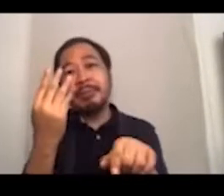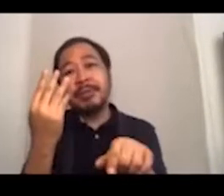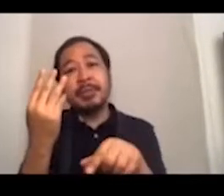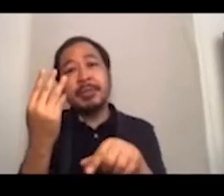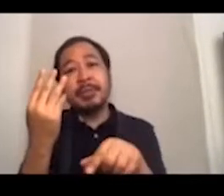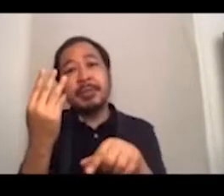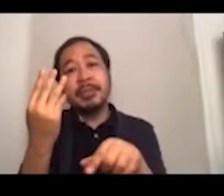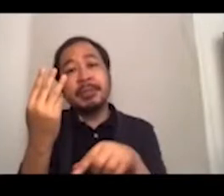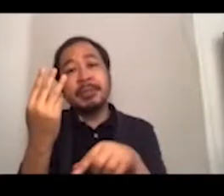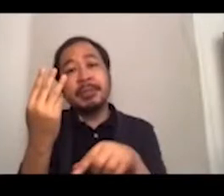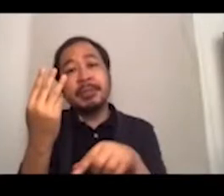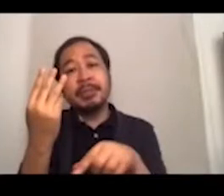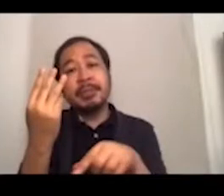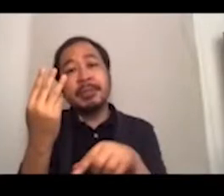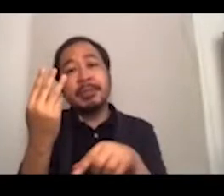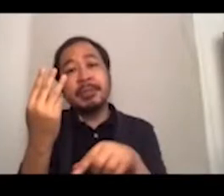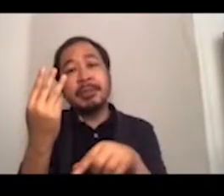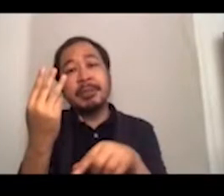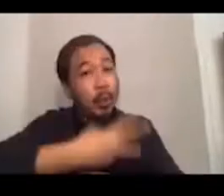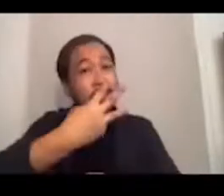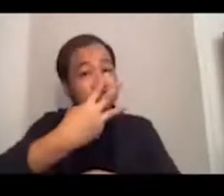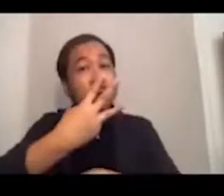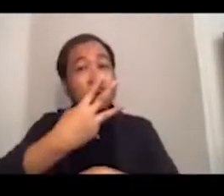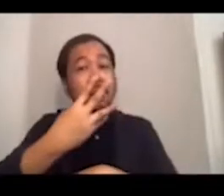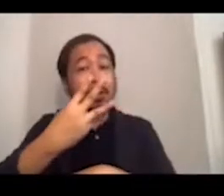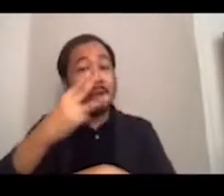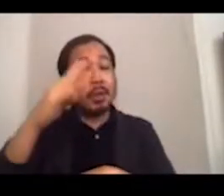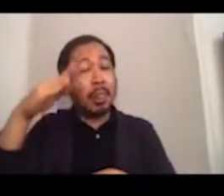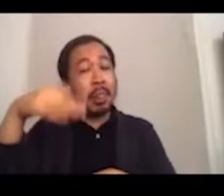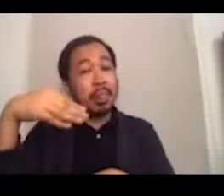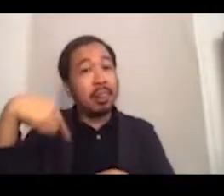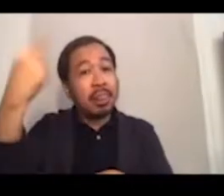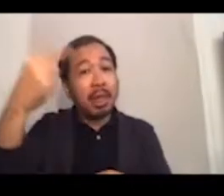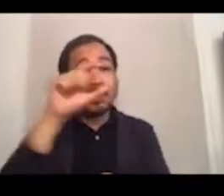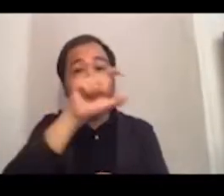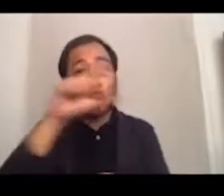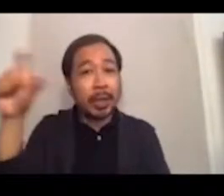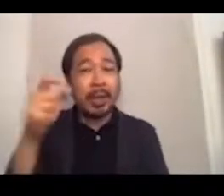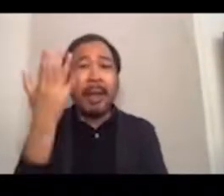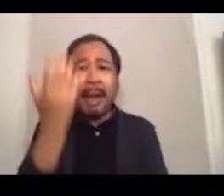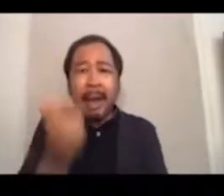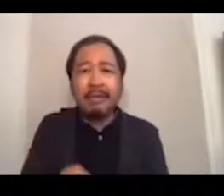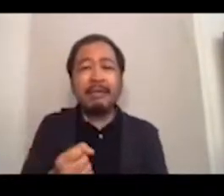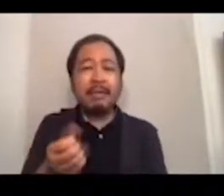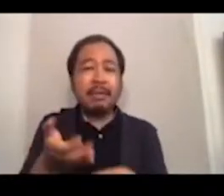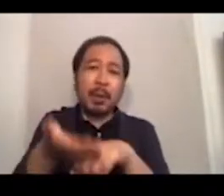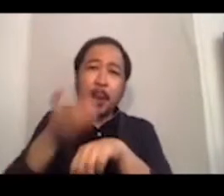really re-imagining, what a city can be